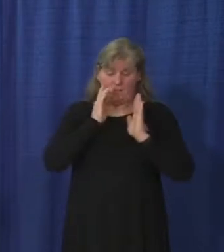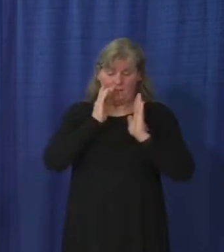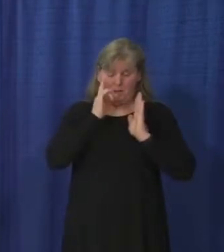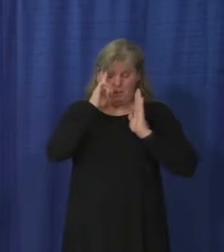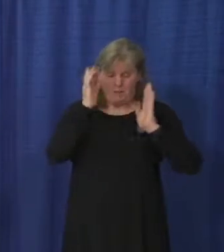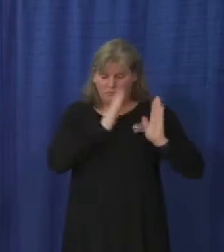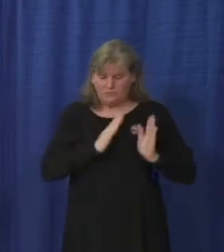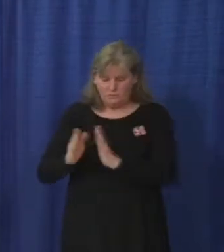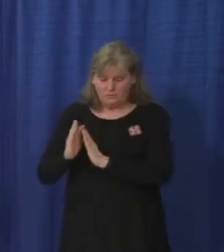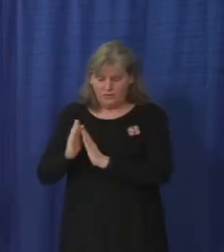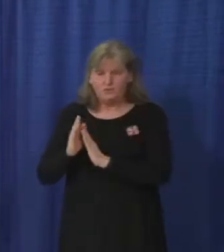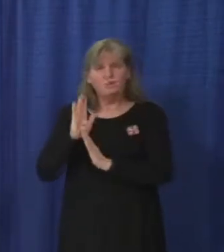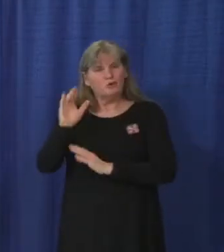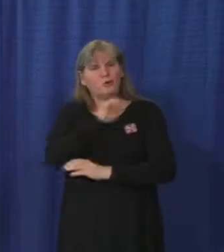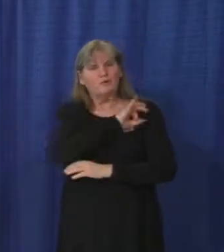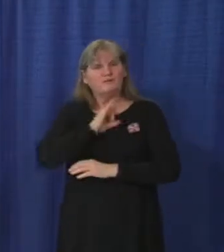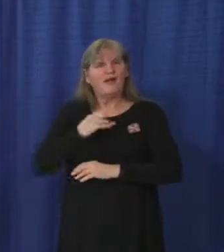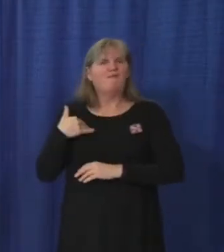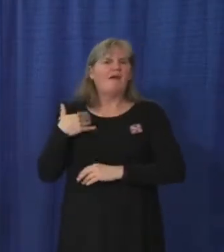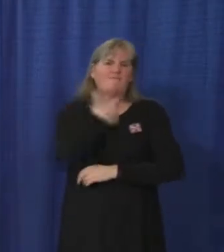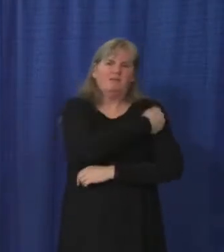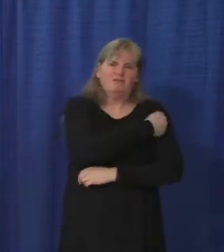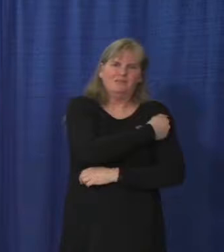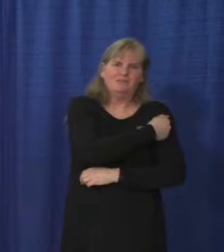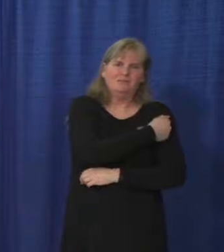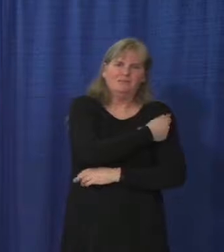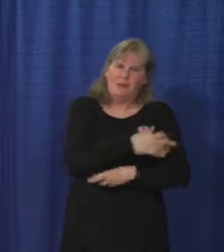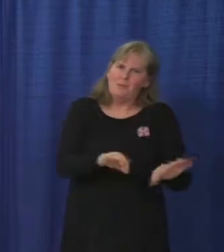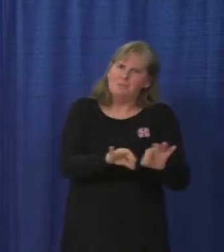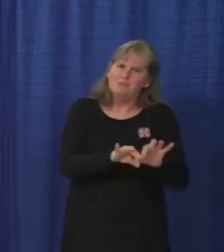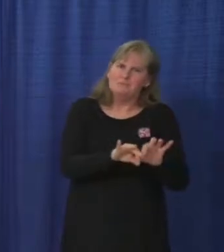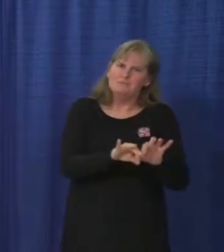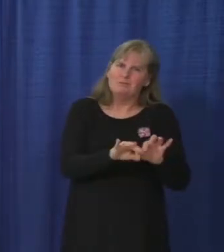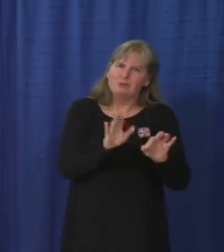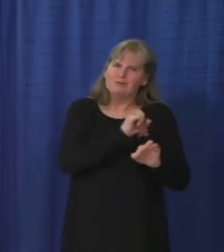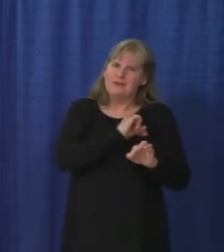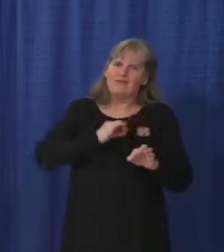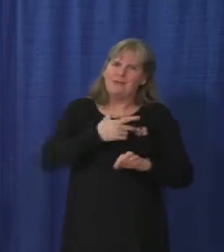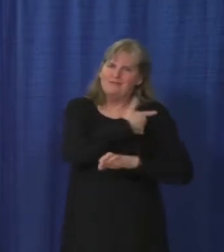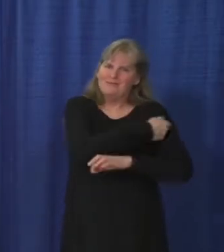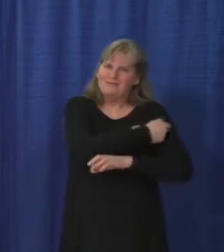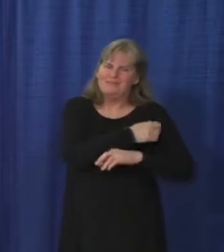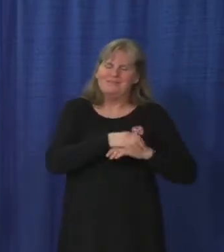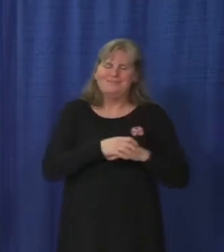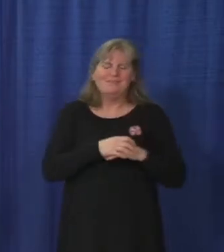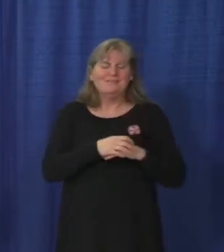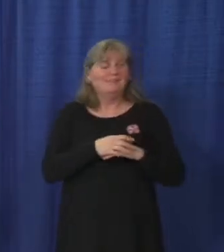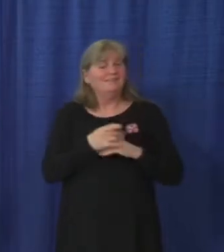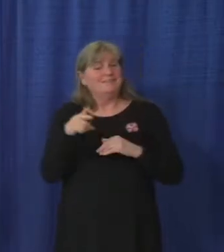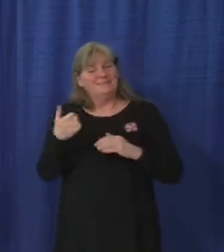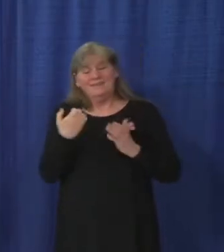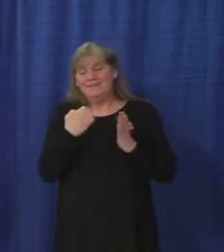Today's a signal that we are getting ready to get this economy moving in full, with the